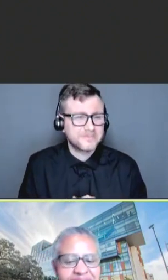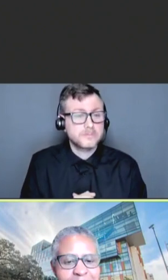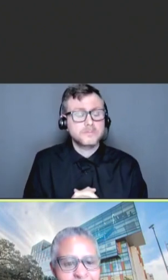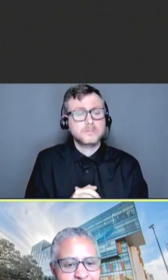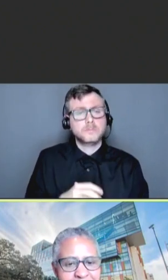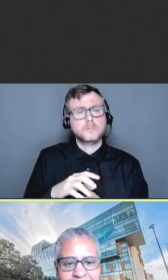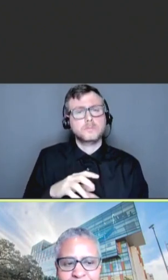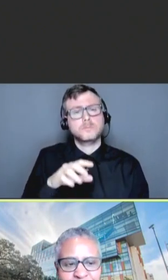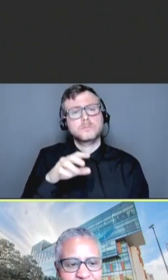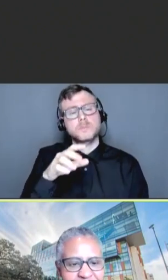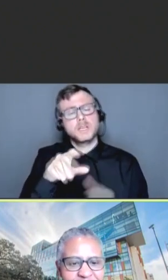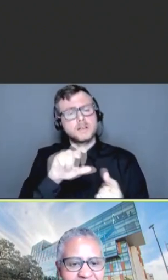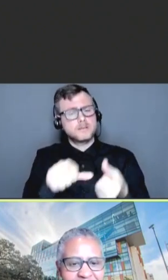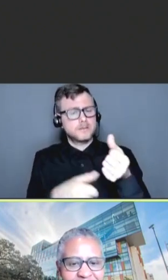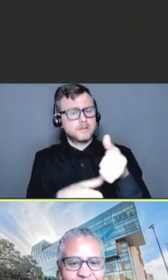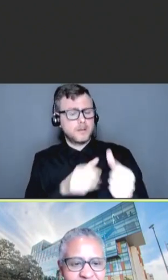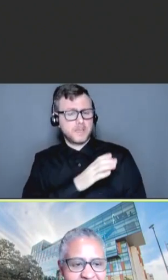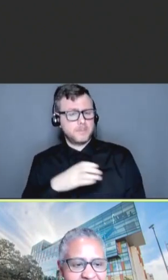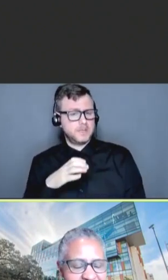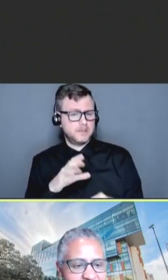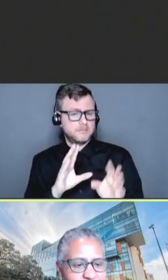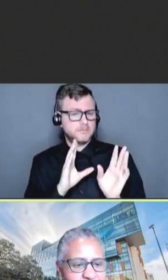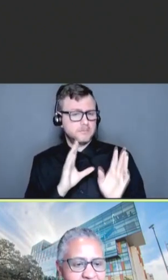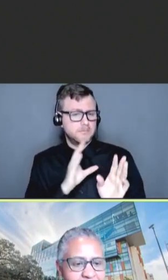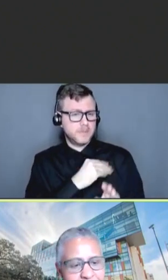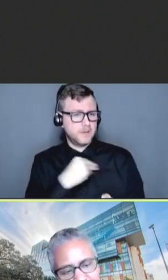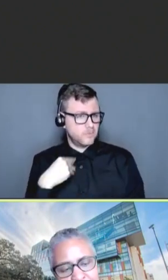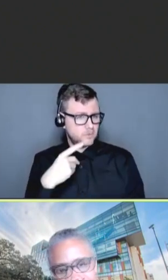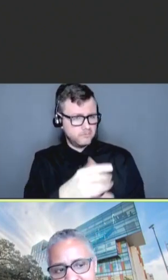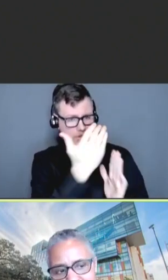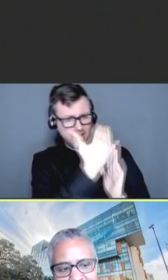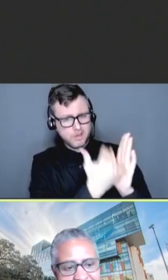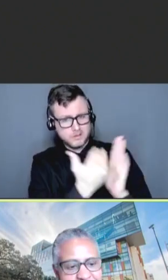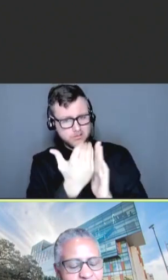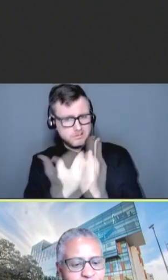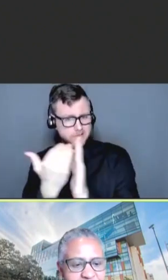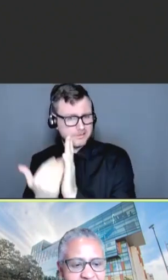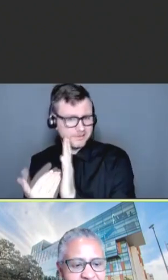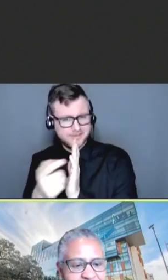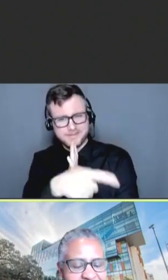The subcommittee members are listed on the screen, along with Bob and me as co-chairs.